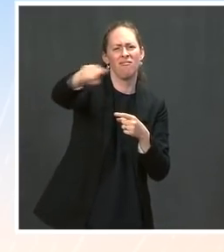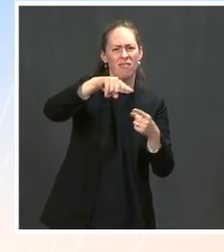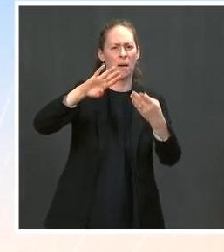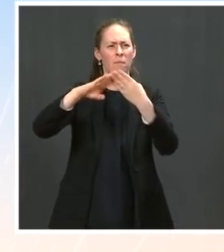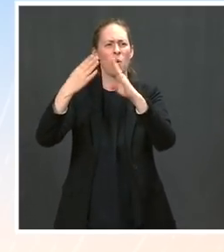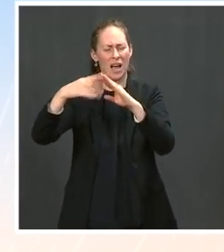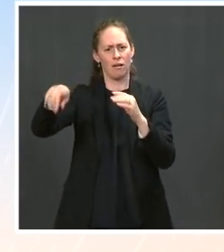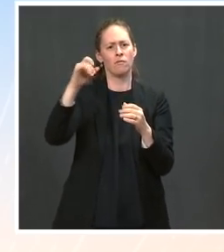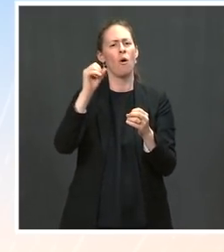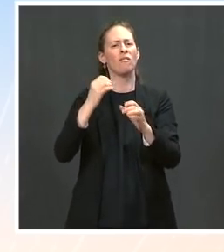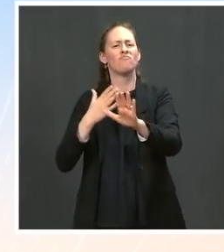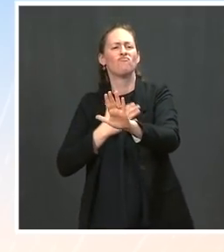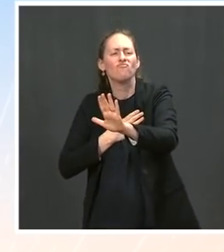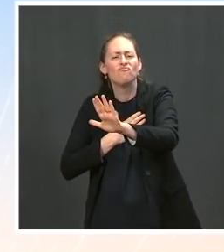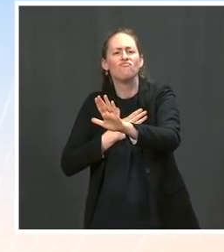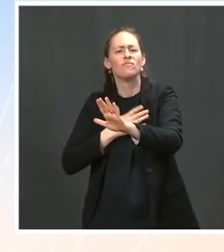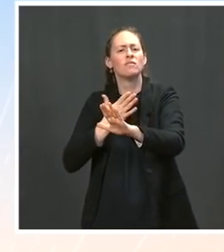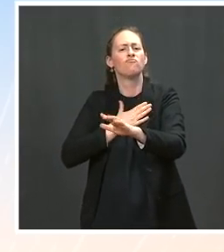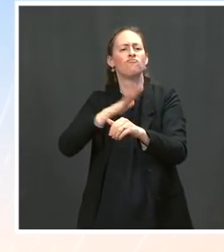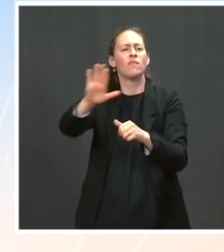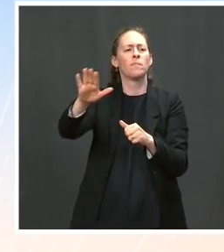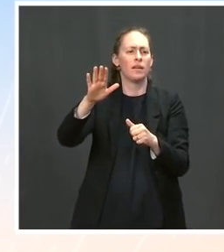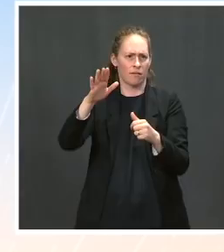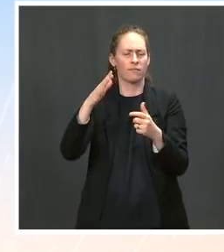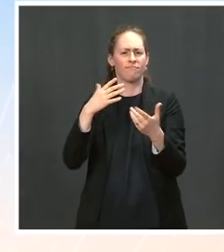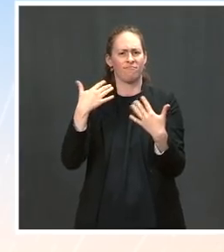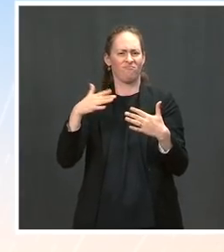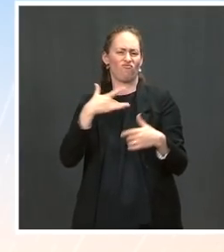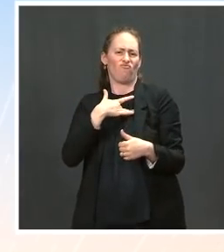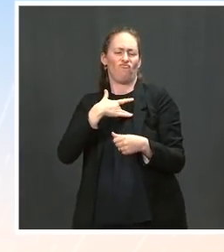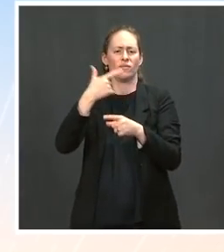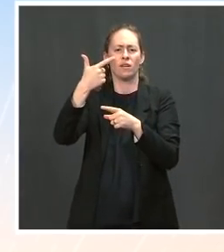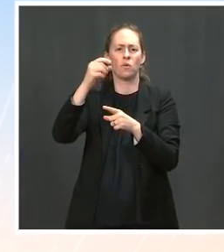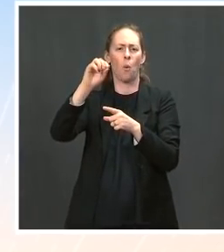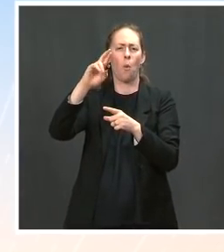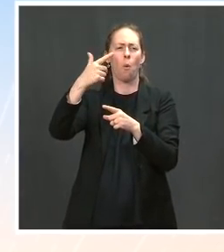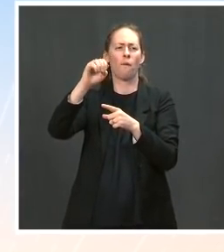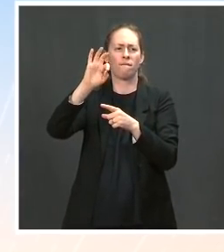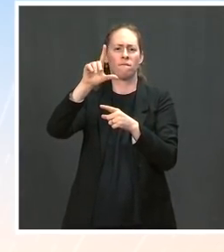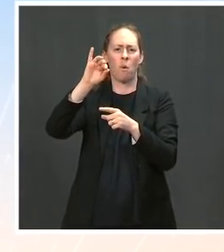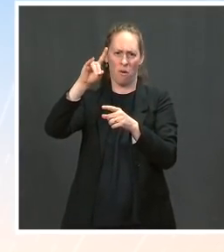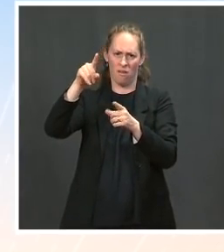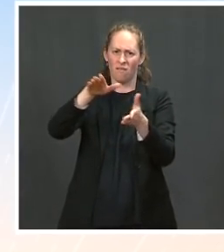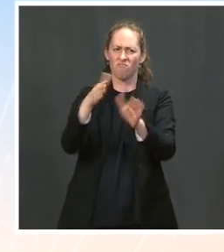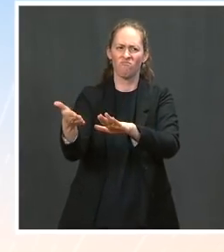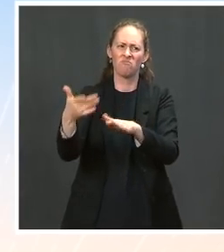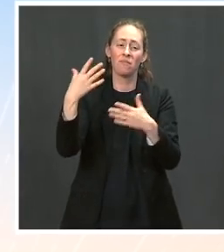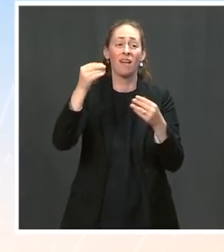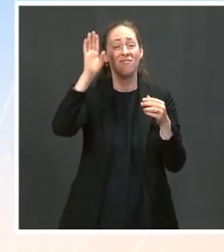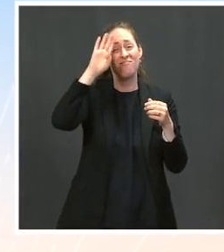who feels the grief of George Floyd's passing as well as the killings of so many other people of color at the hands of law enforcement.